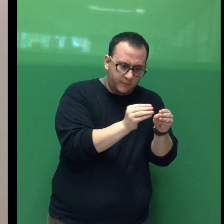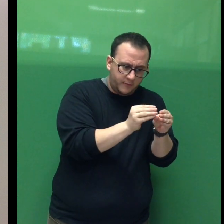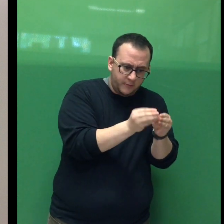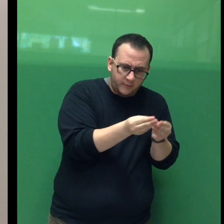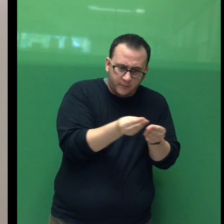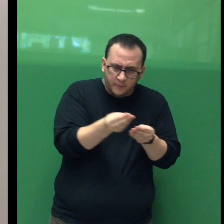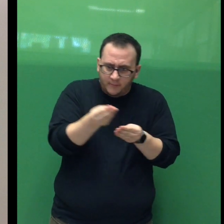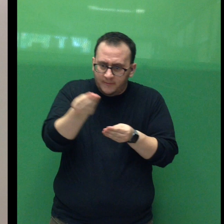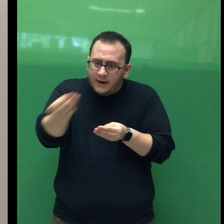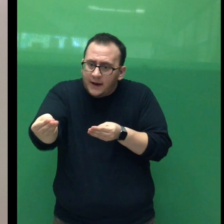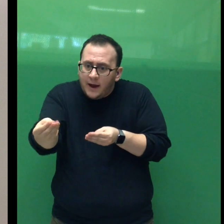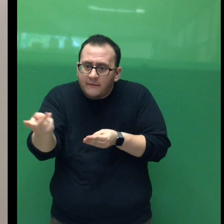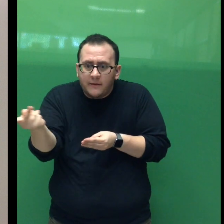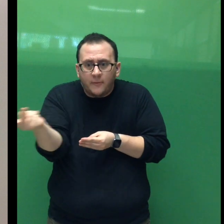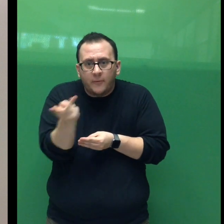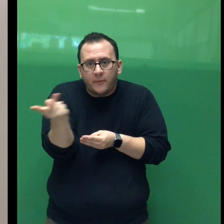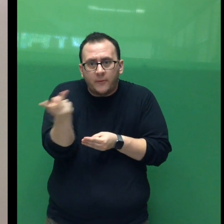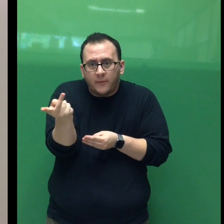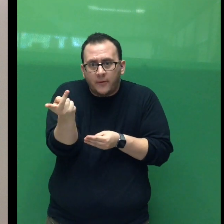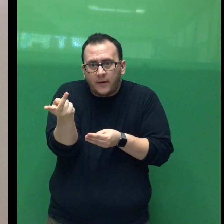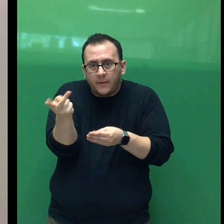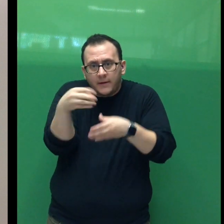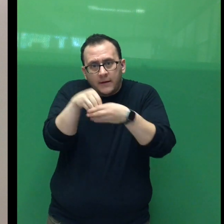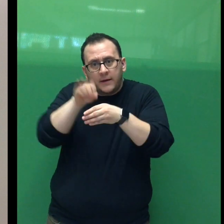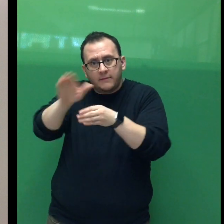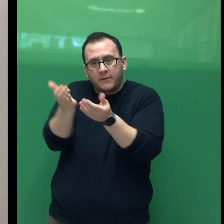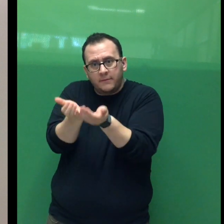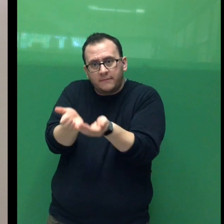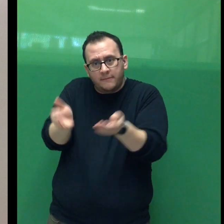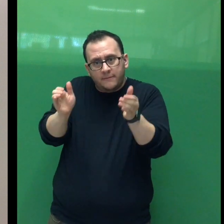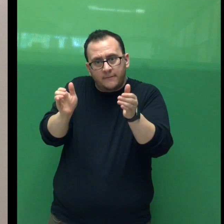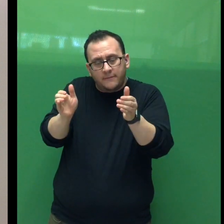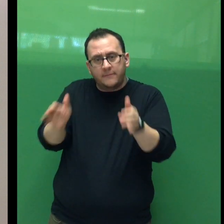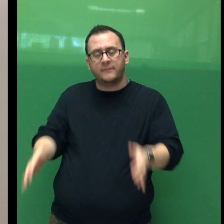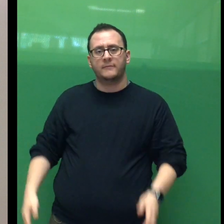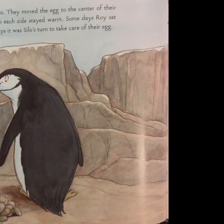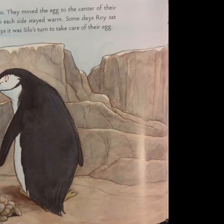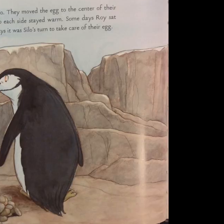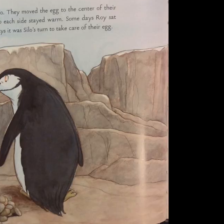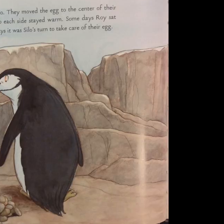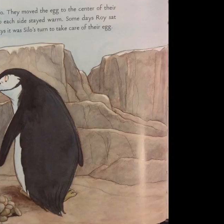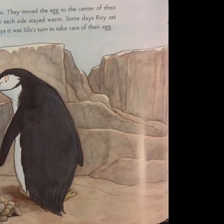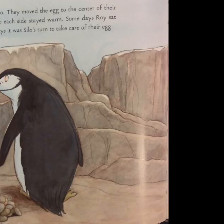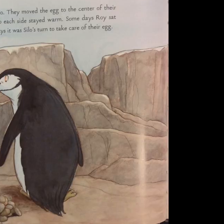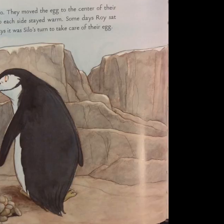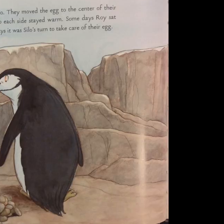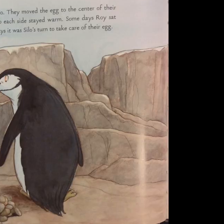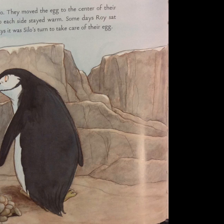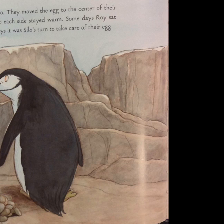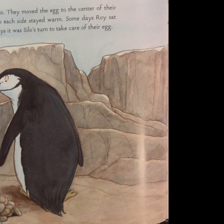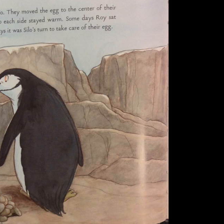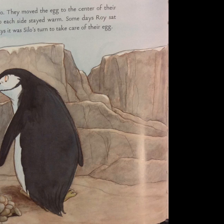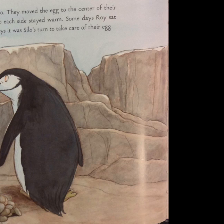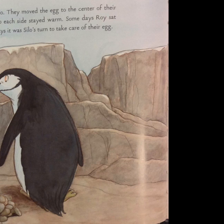He found an egg that needed to be cared for and he brought it to Roy and Silo's nest. [Two penguins, Roy and Silo stand